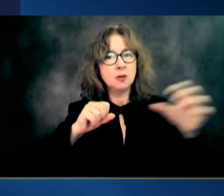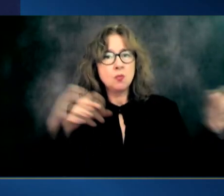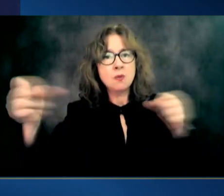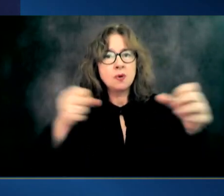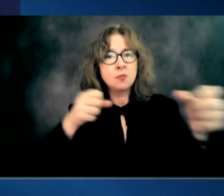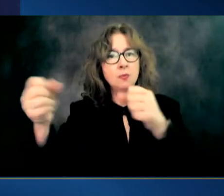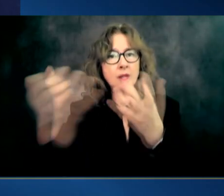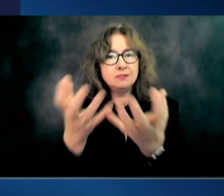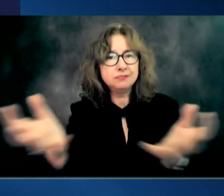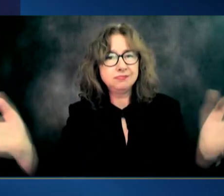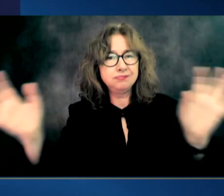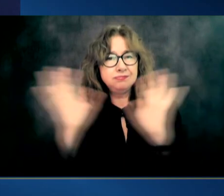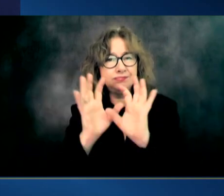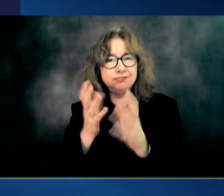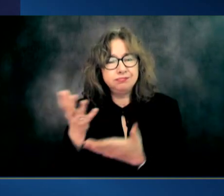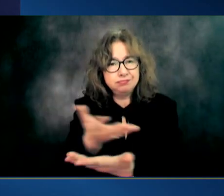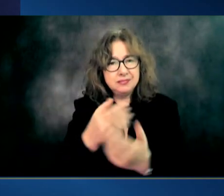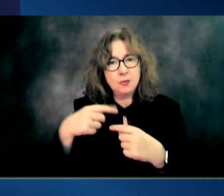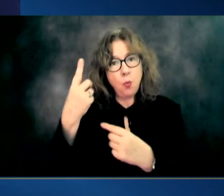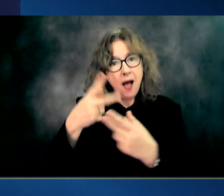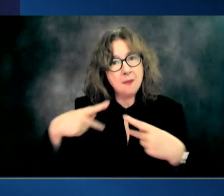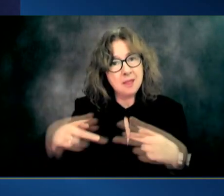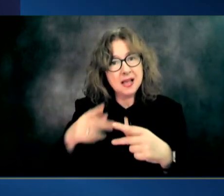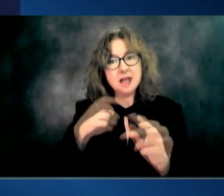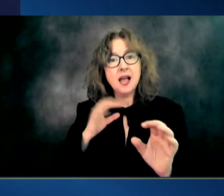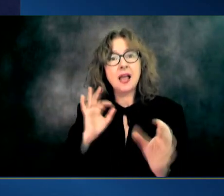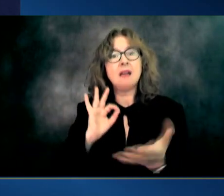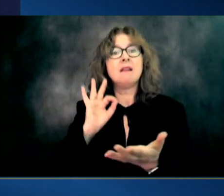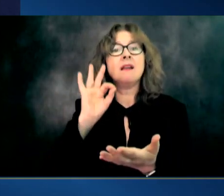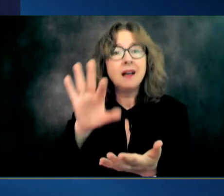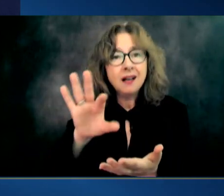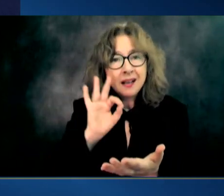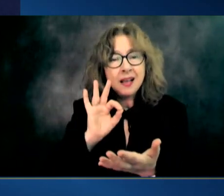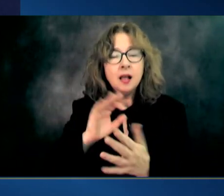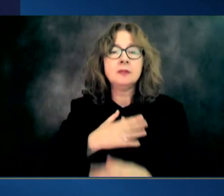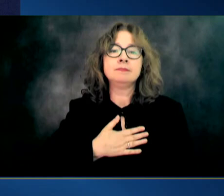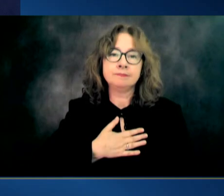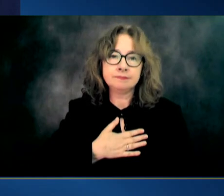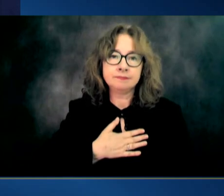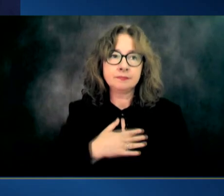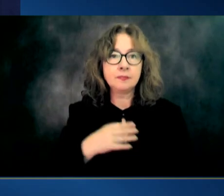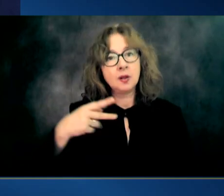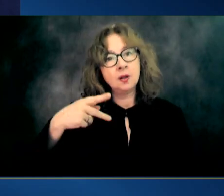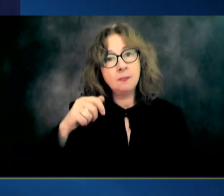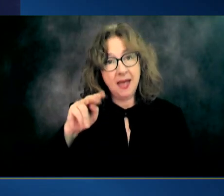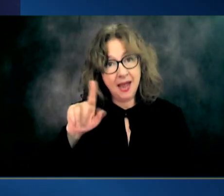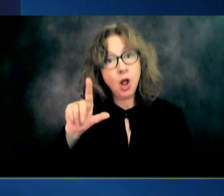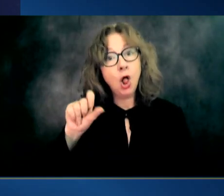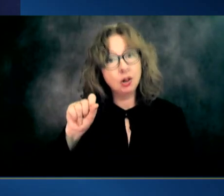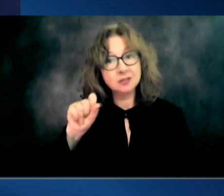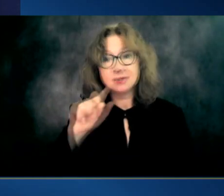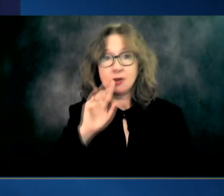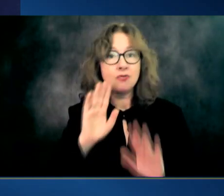to one place. These panels have been informative, but for me, the highlight was lunch where I could